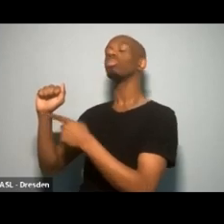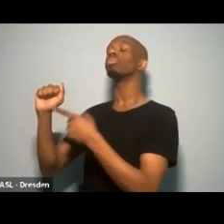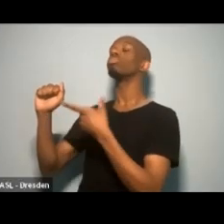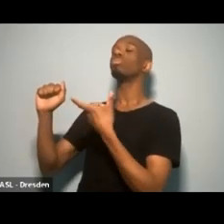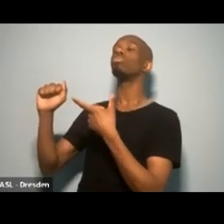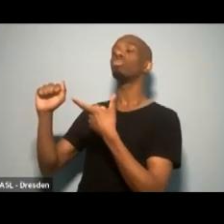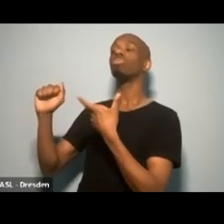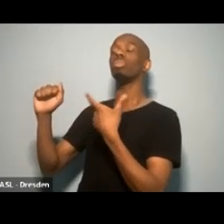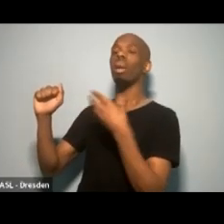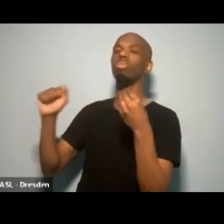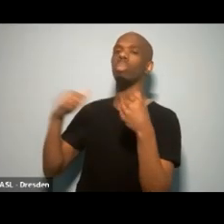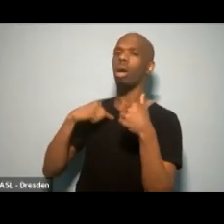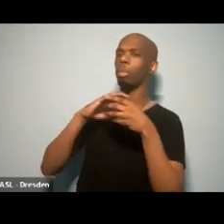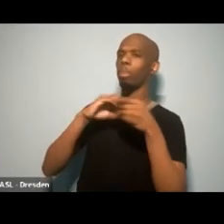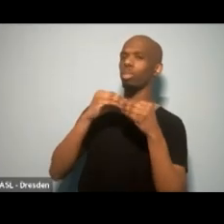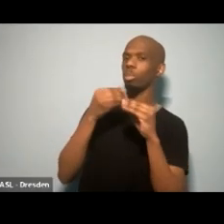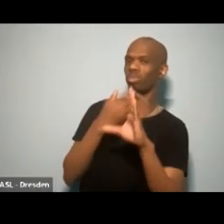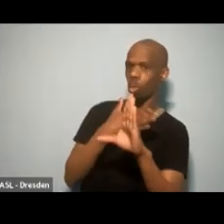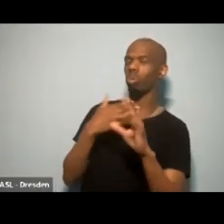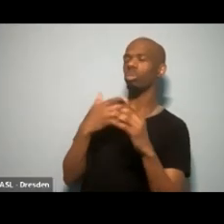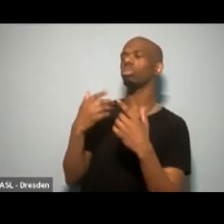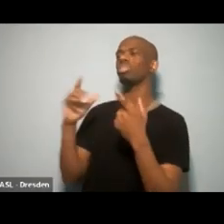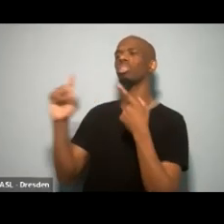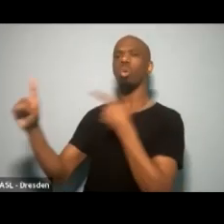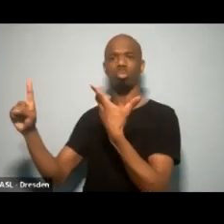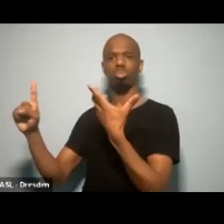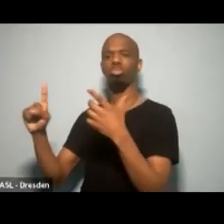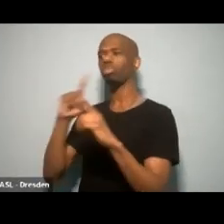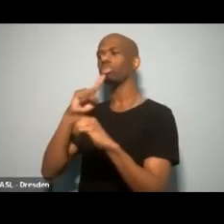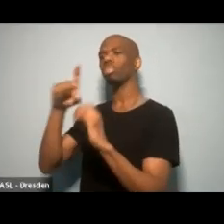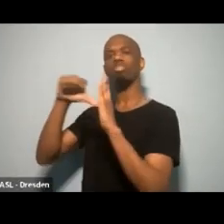to amplify narratives and experiences within,